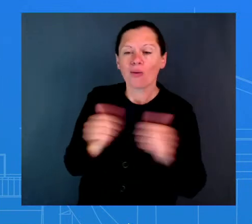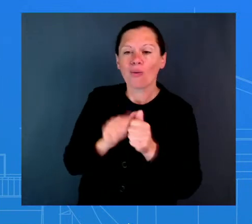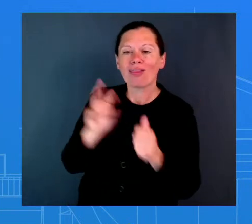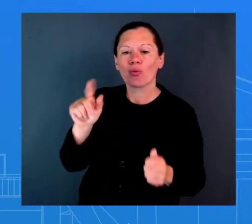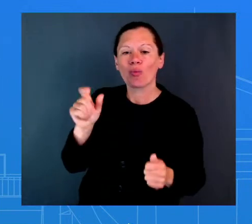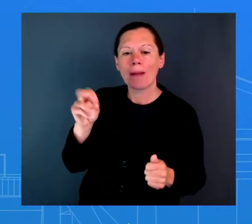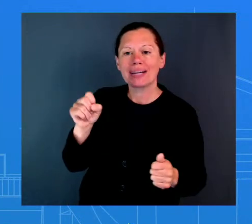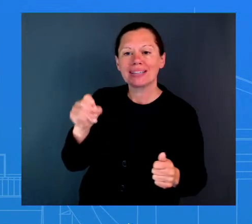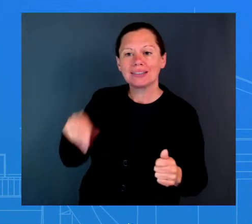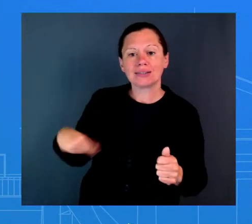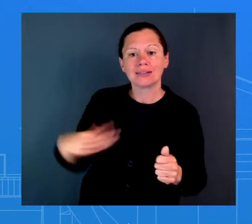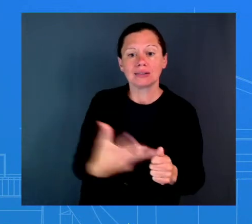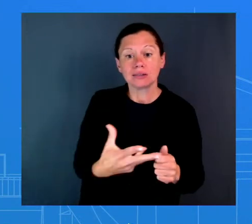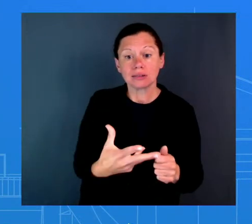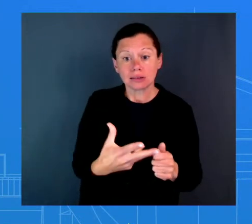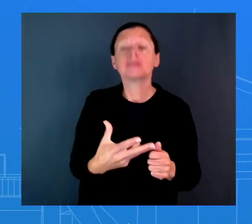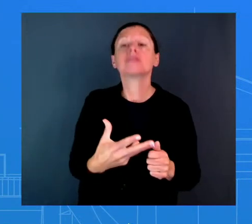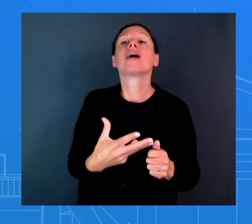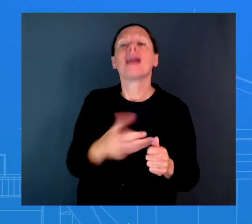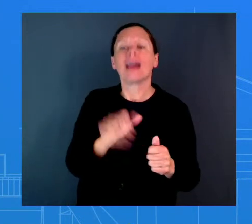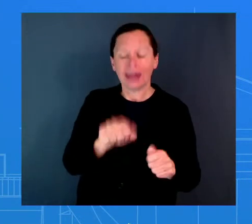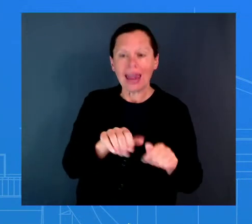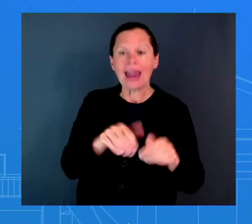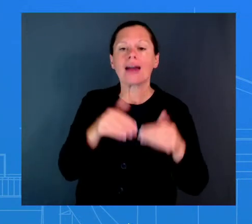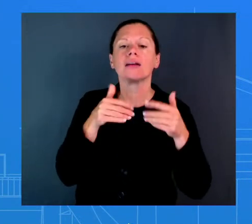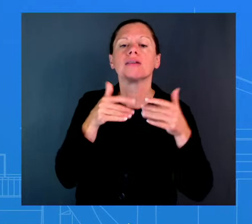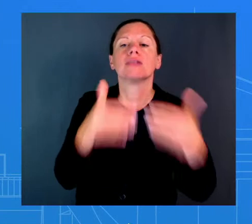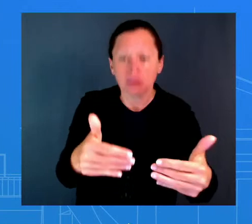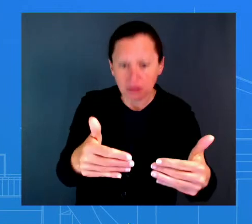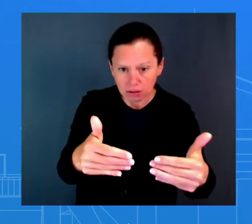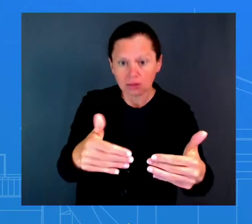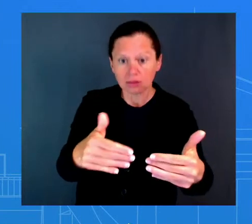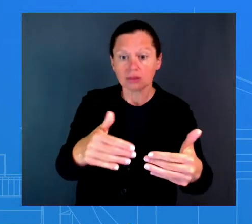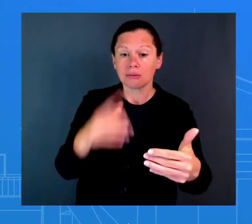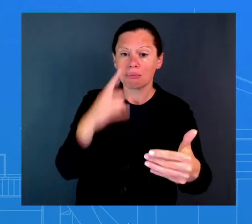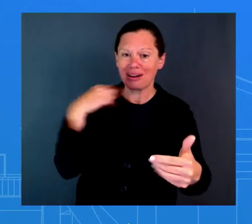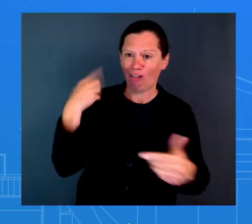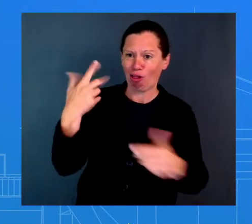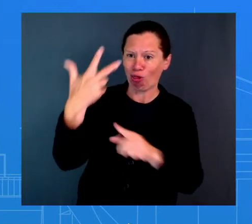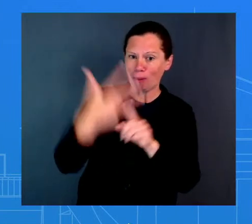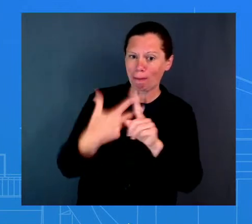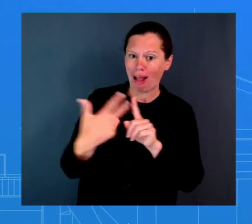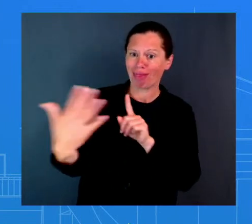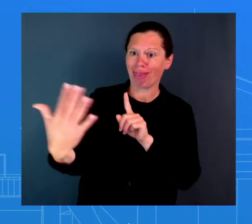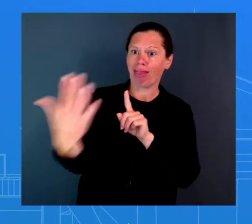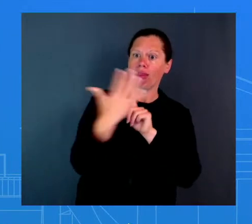than the Russians were able to take in eight months over the course of its fall and winter offensive last year.